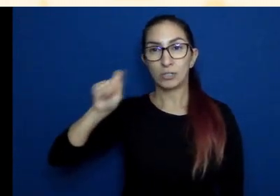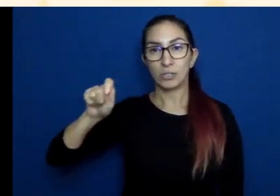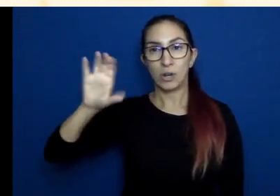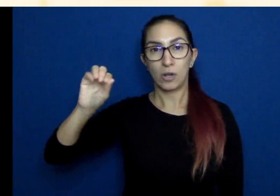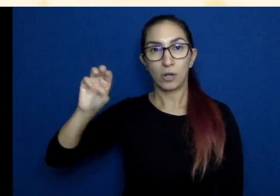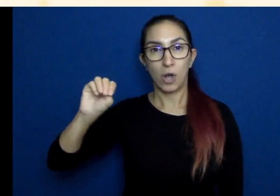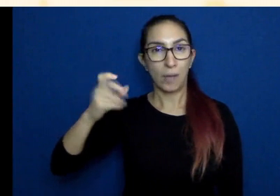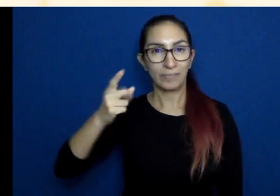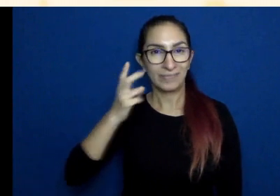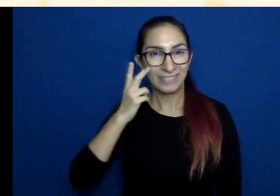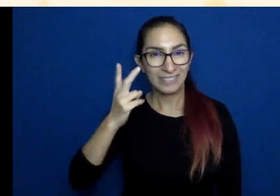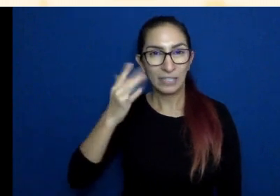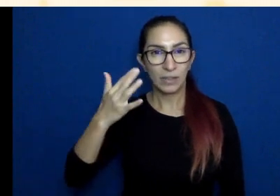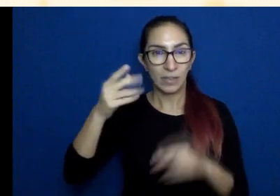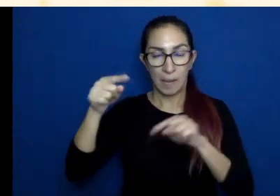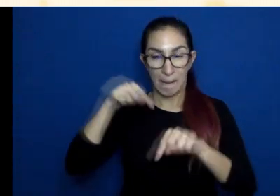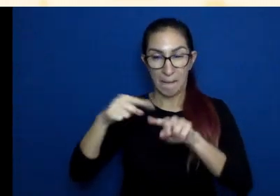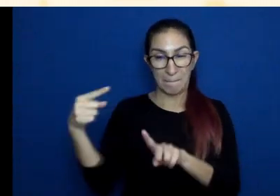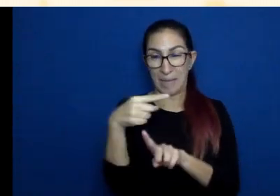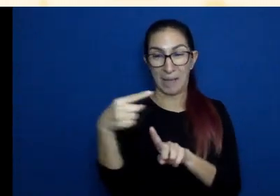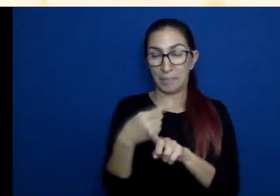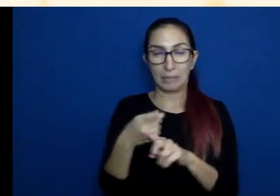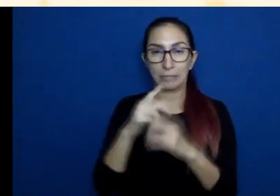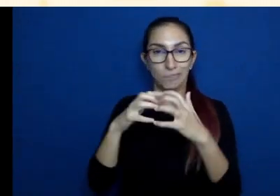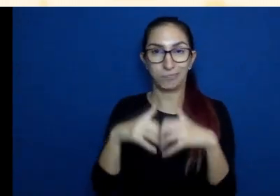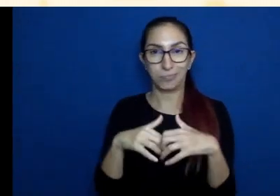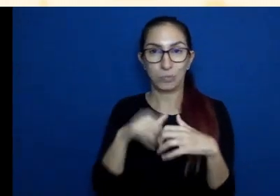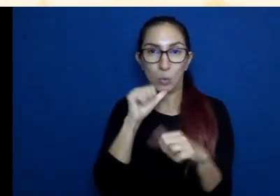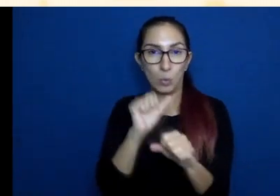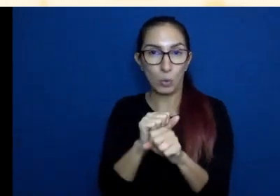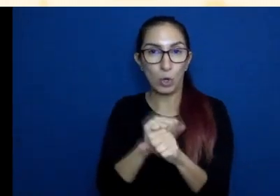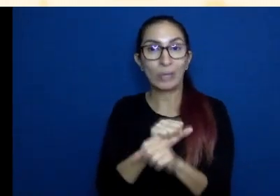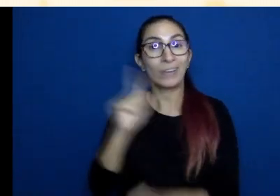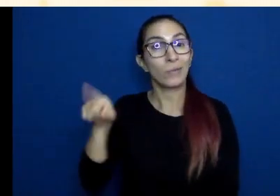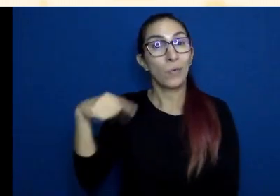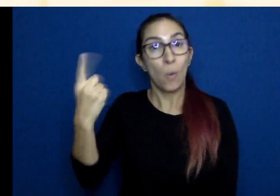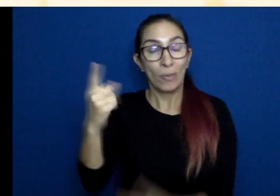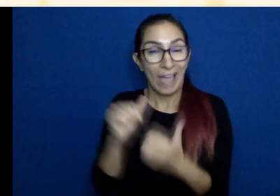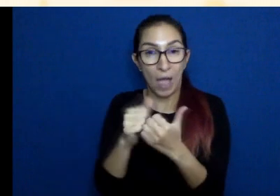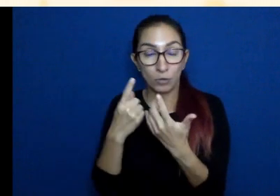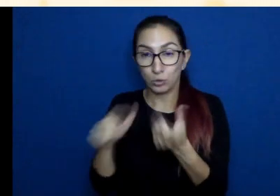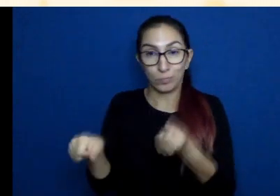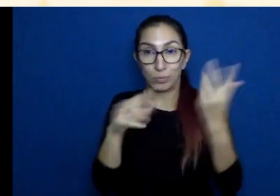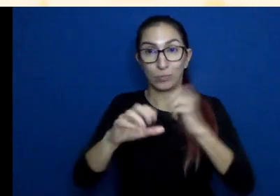The URL at the top, Dailyduck.com, is not editable. The back button does not work for some reason.